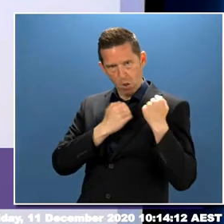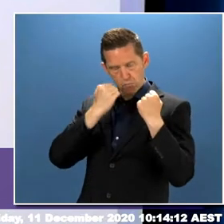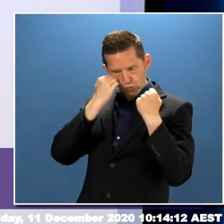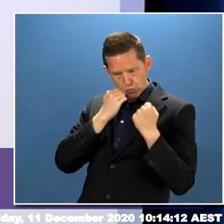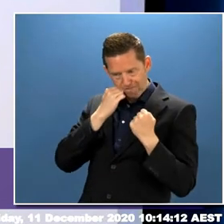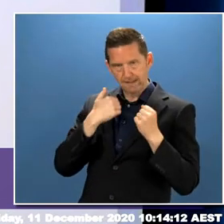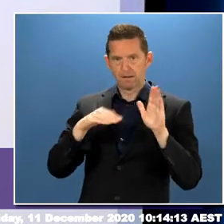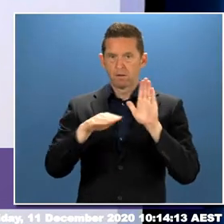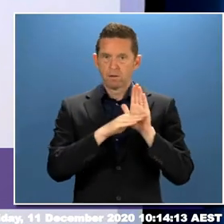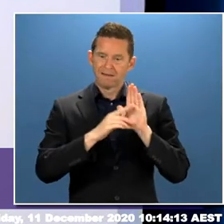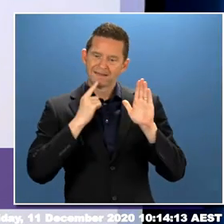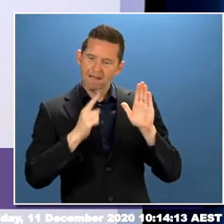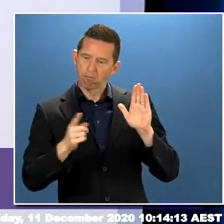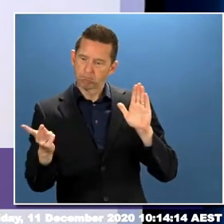or condition is reasonable?